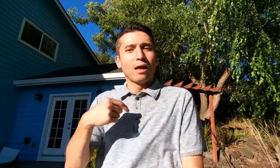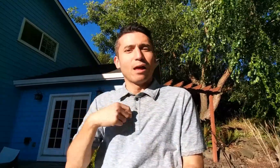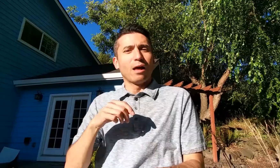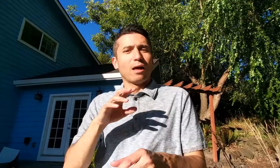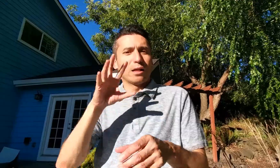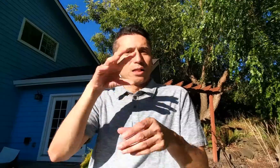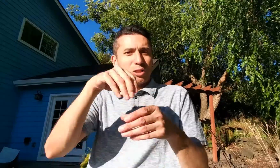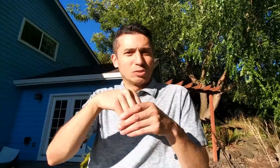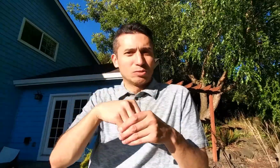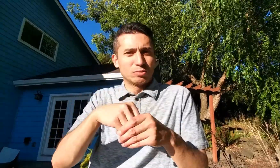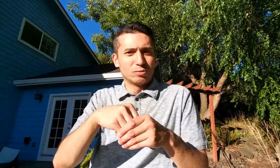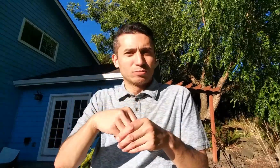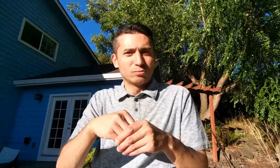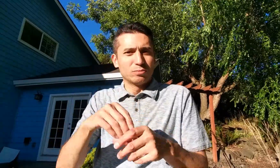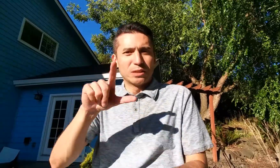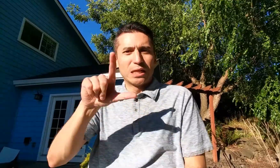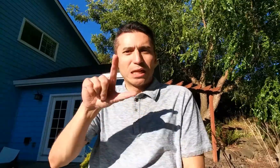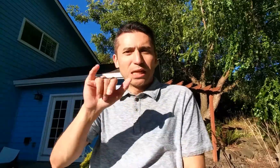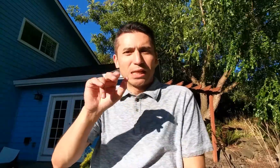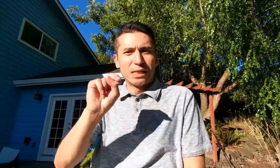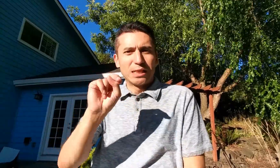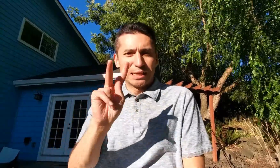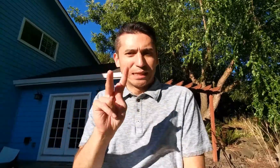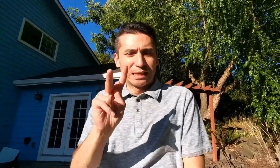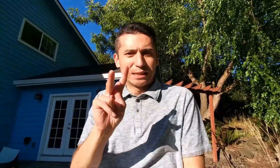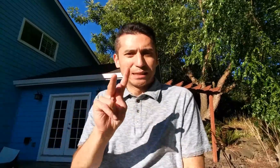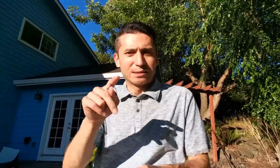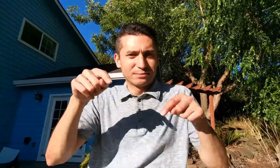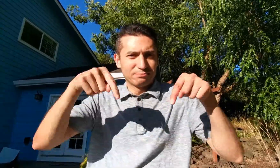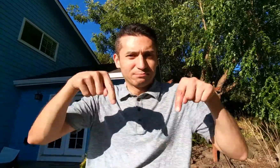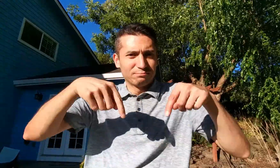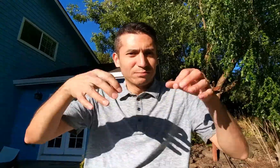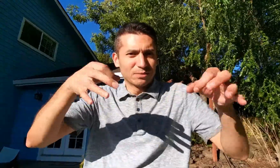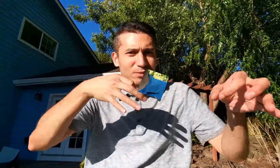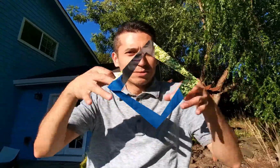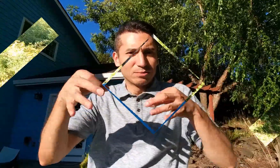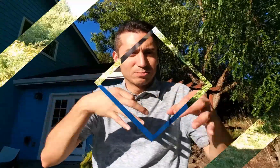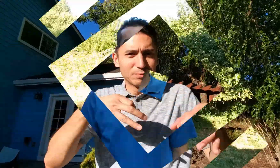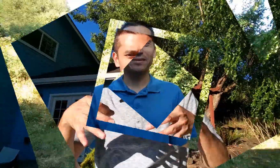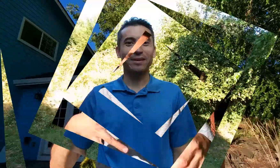I will include a link in the description below.